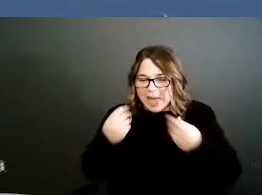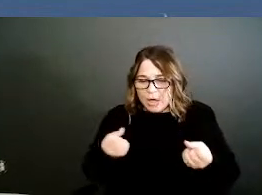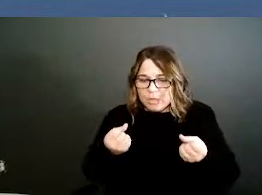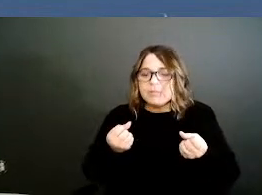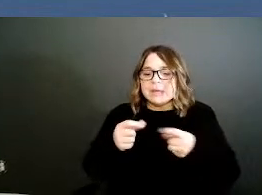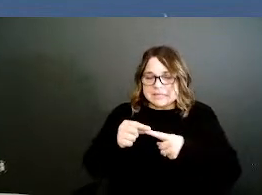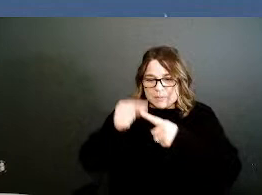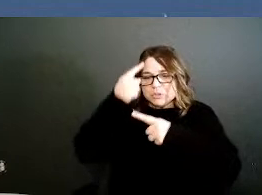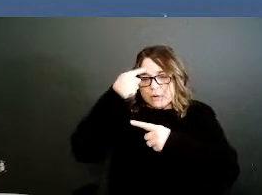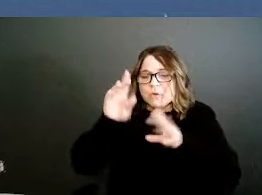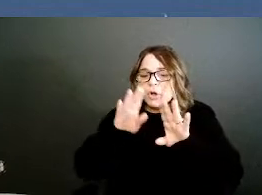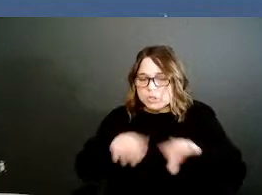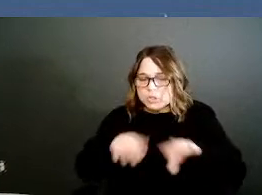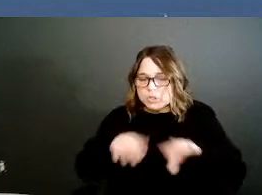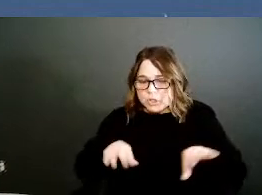AND AFFORDABLE HOUSING AND QUALITY HOUSING IS